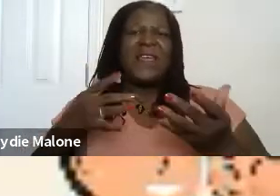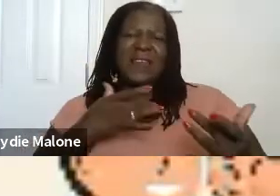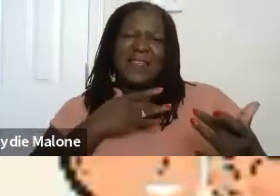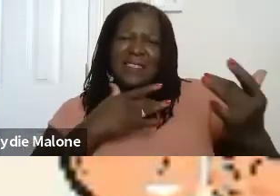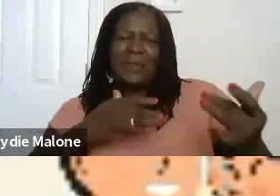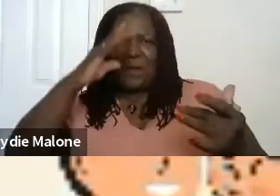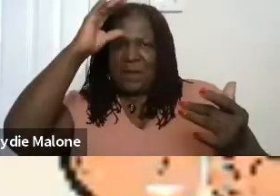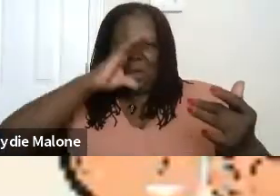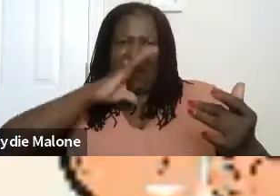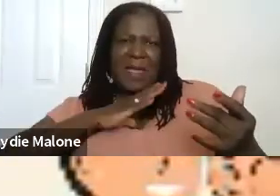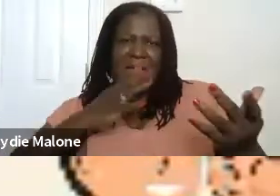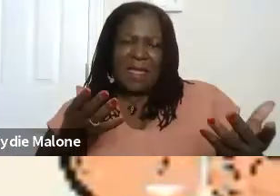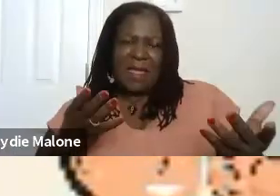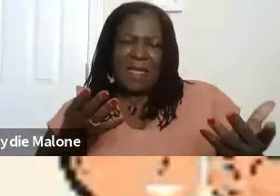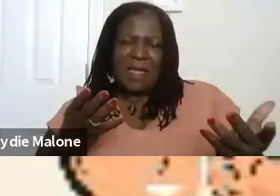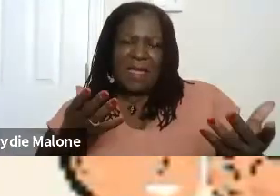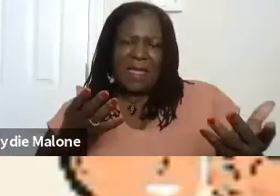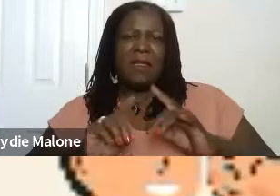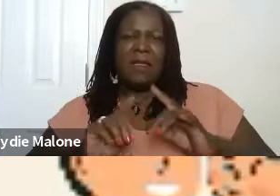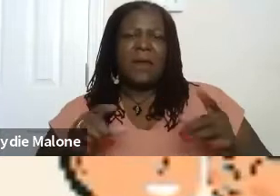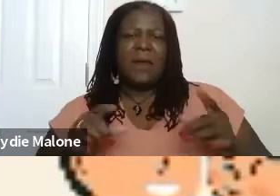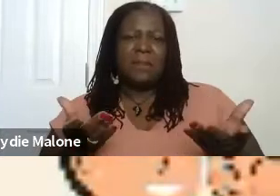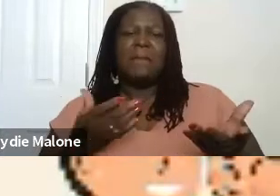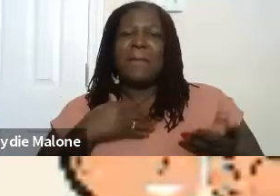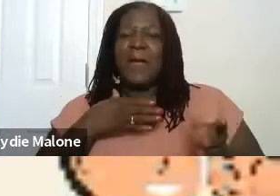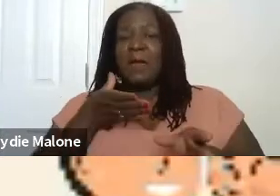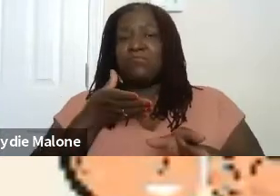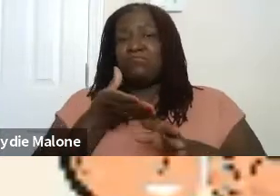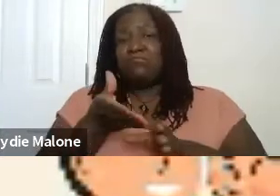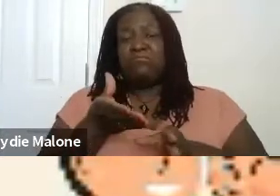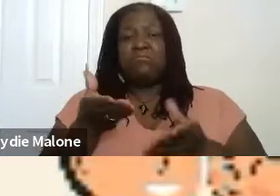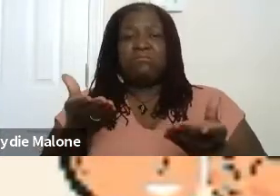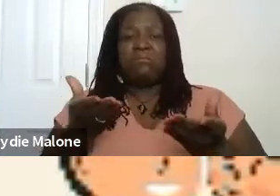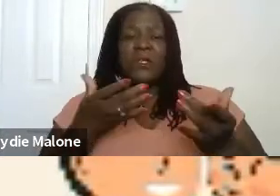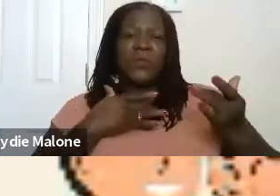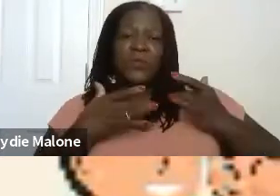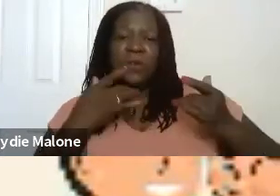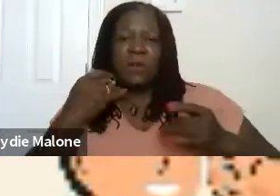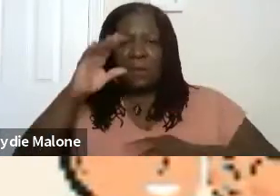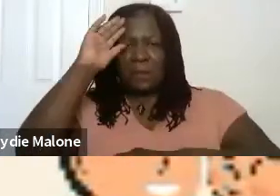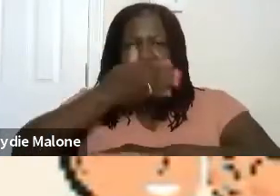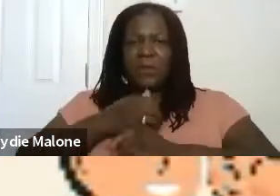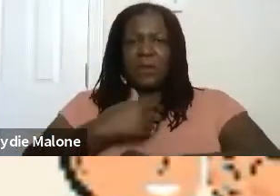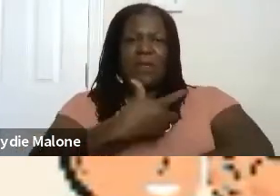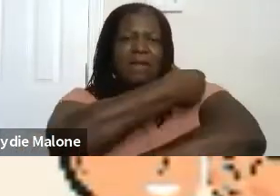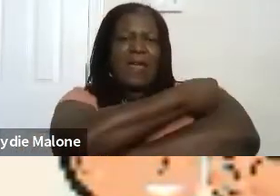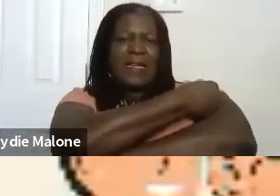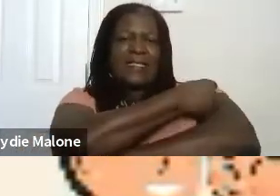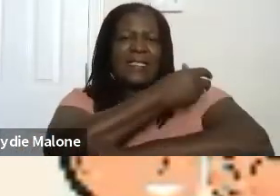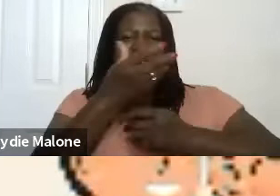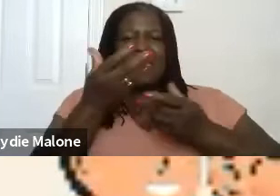I--my main concern for him was would the vaccine dose be correct for him having such a small